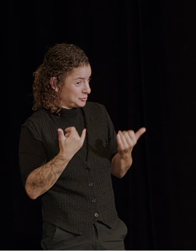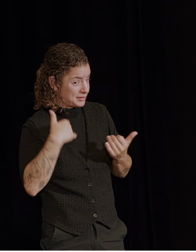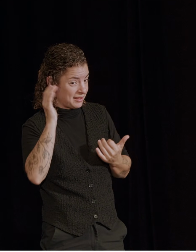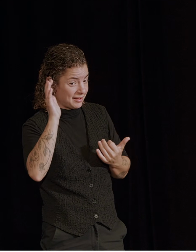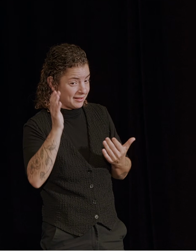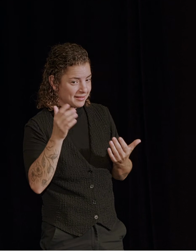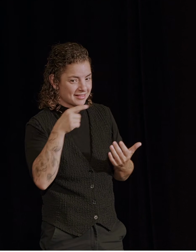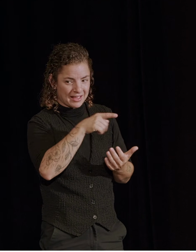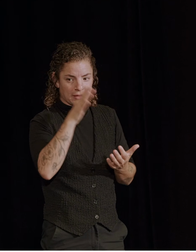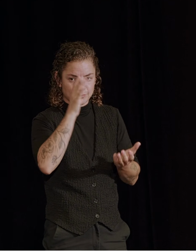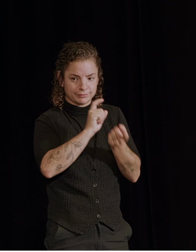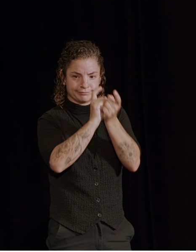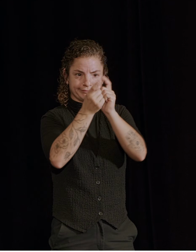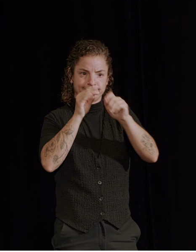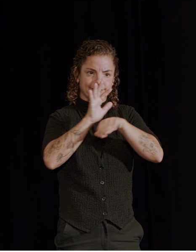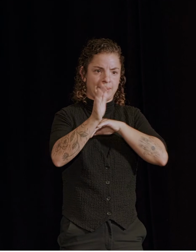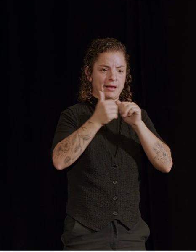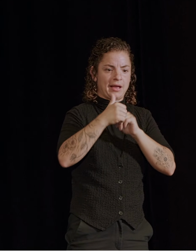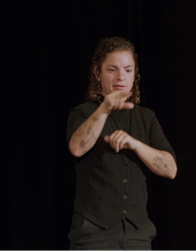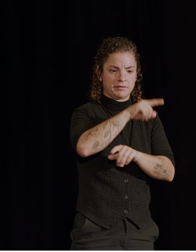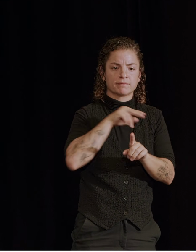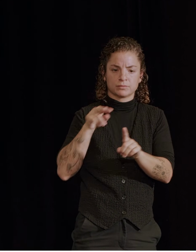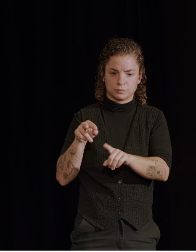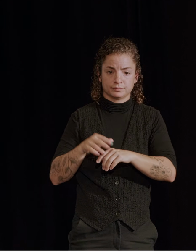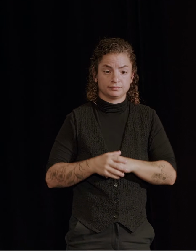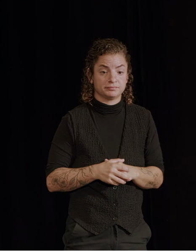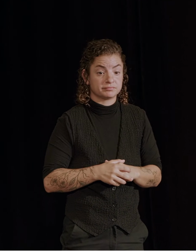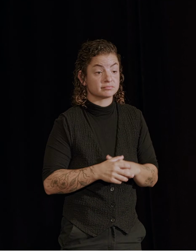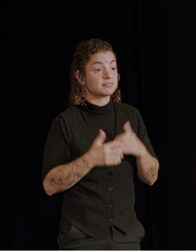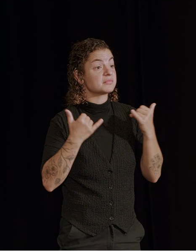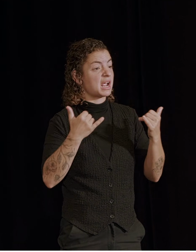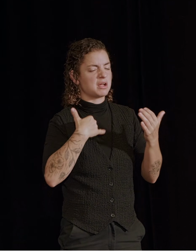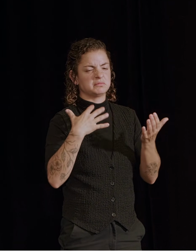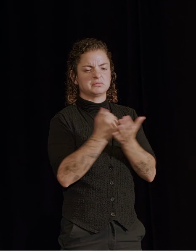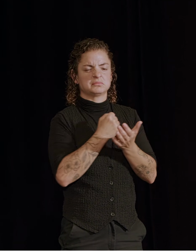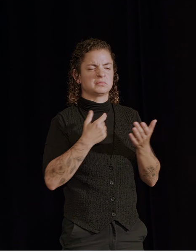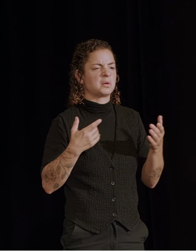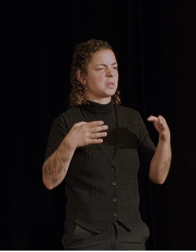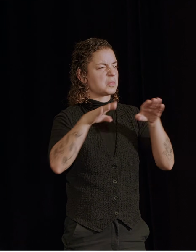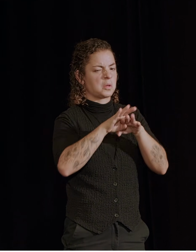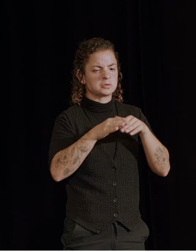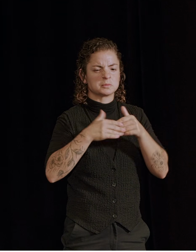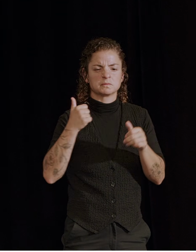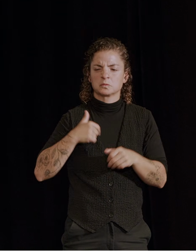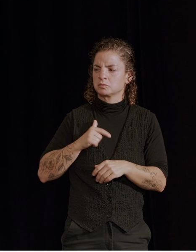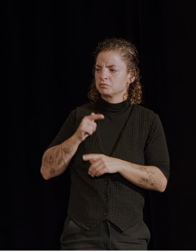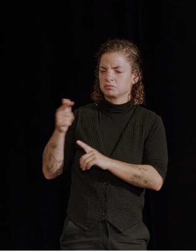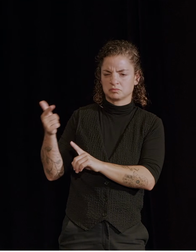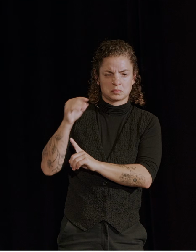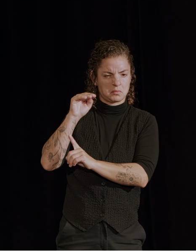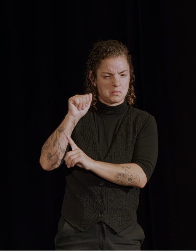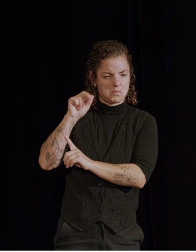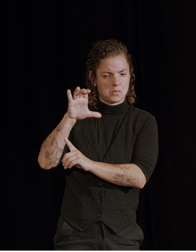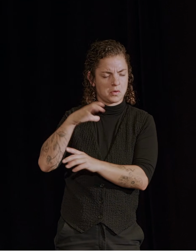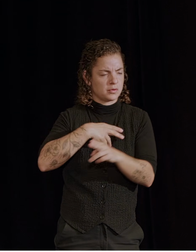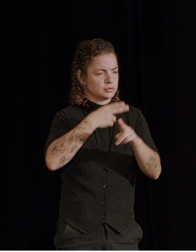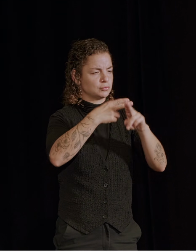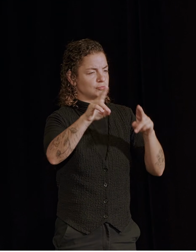As I close out and hand off to my colleague, Mark, I'm going to tell you one more quick story, which I think is pretty cool.